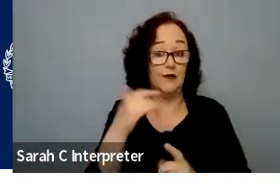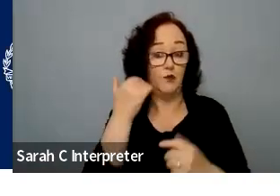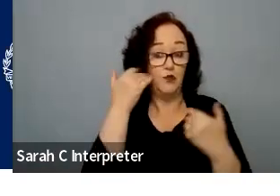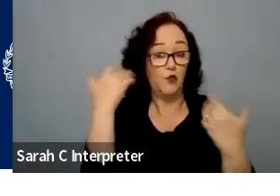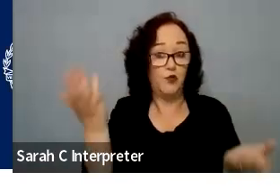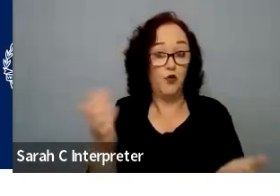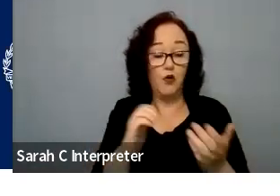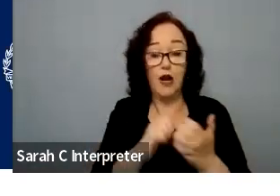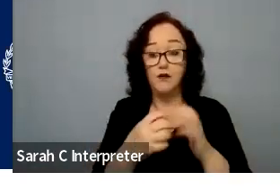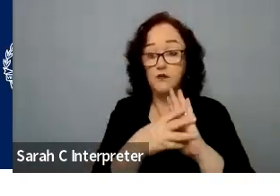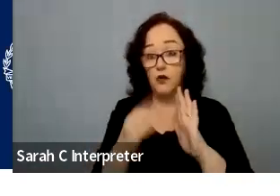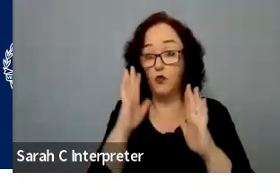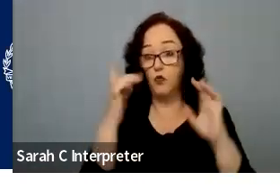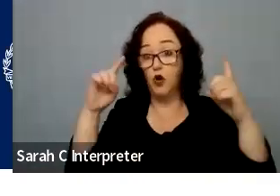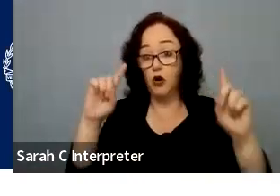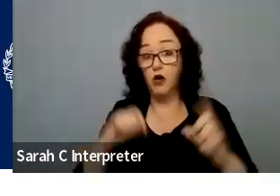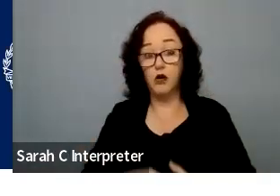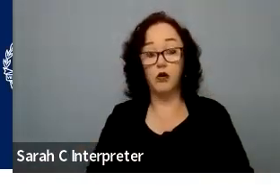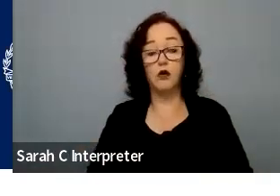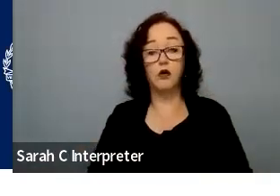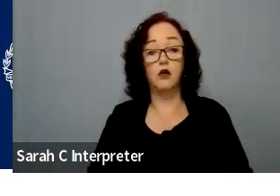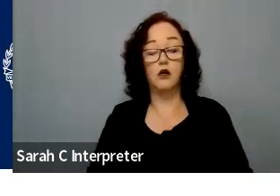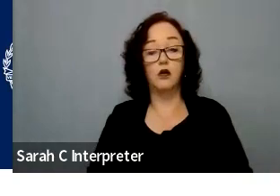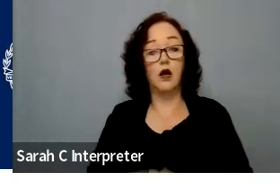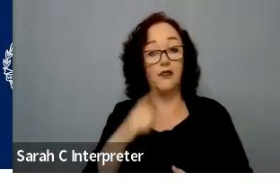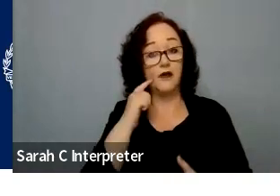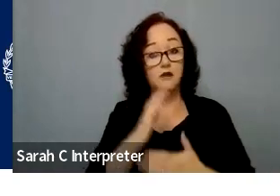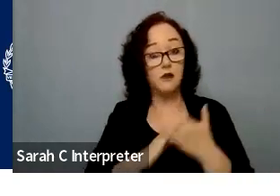that, you know, I think some people looking at this might say 'oh my gosh this is', like I did,